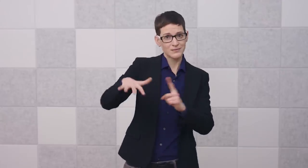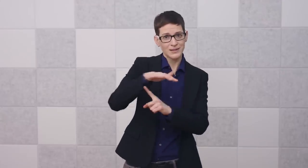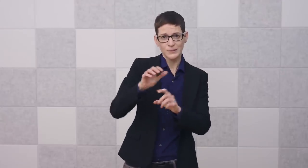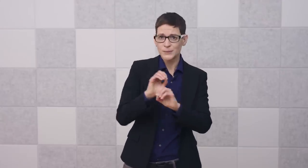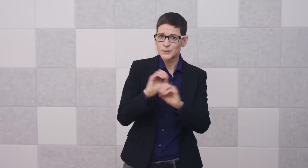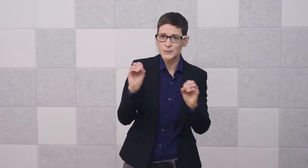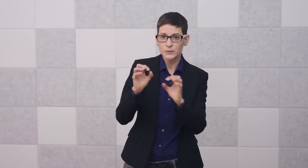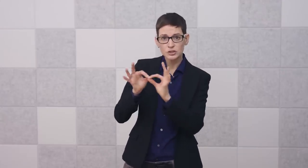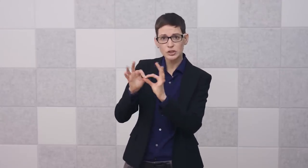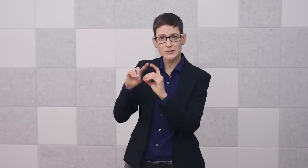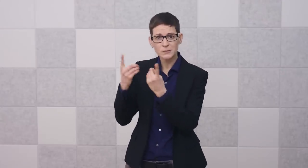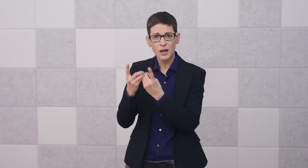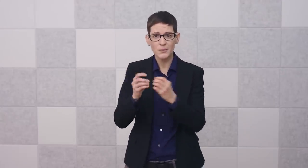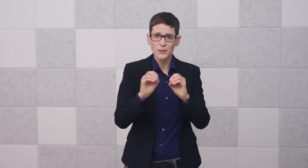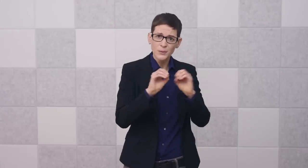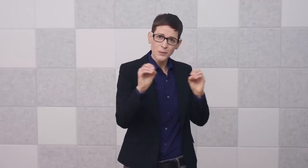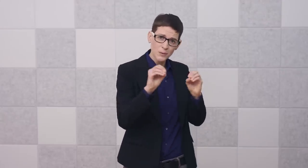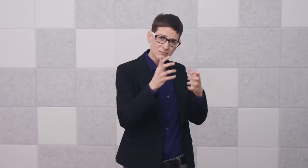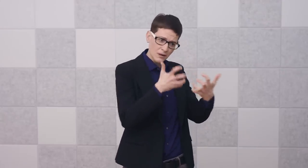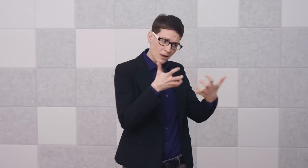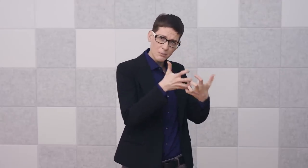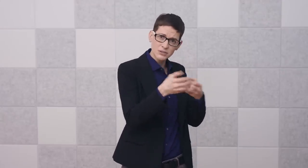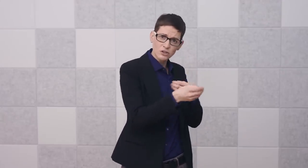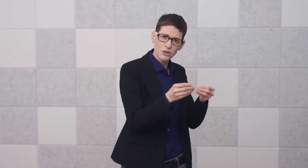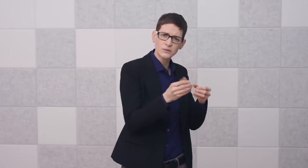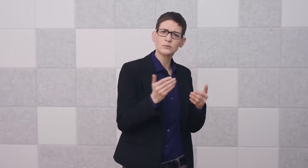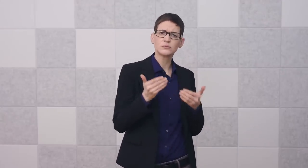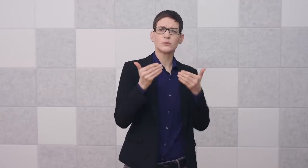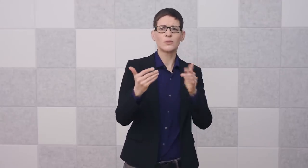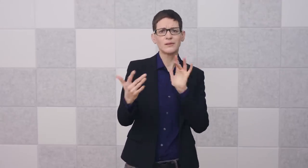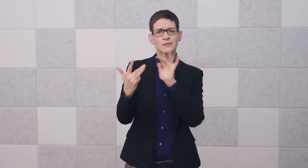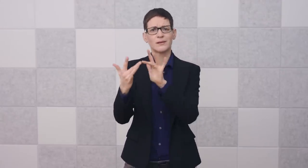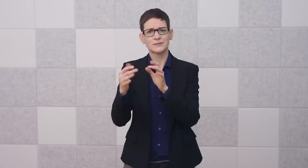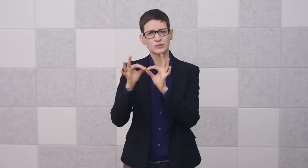If you work at a clinic or hospital without an Interpreting Department or Accessibility Office,